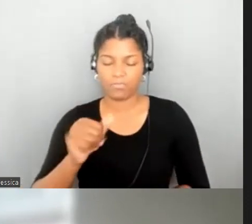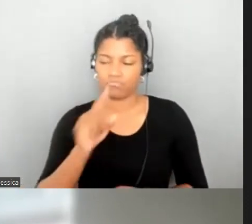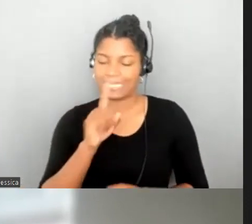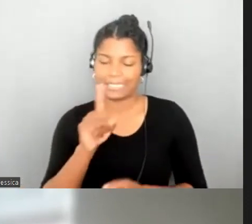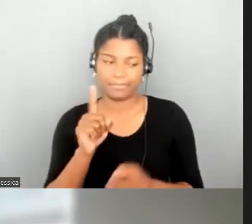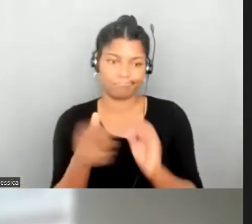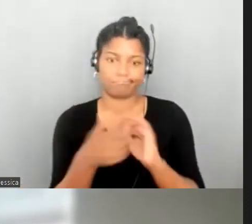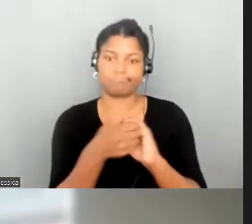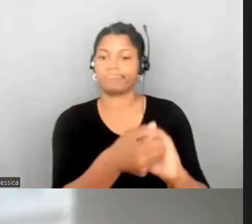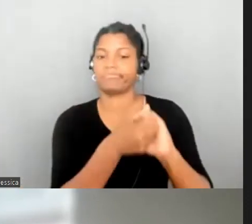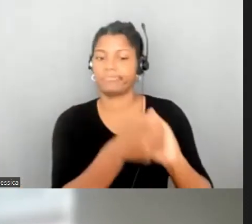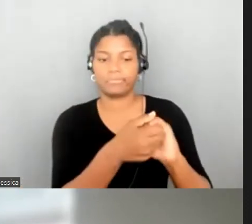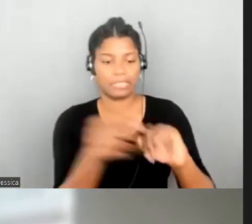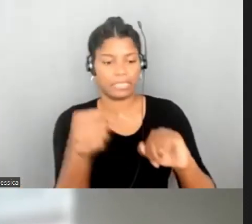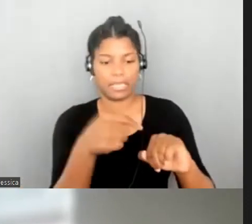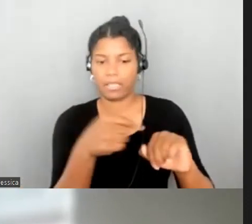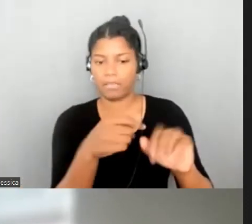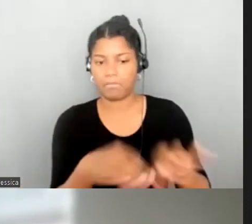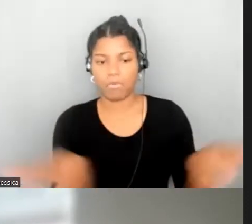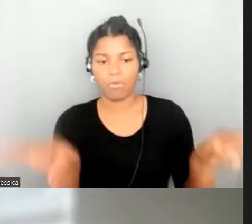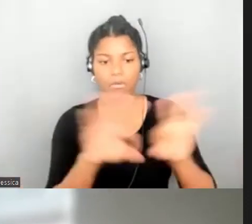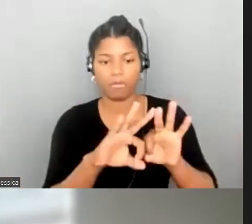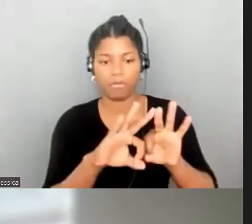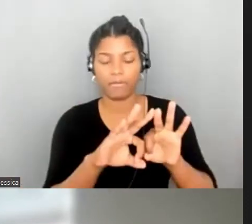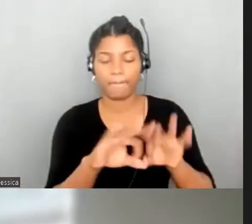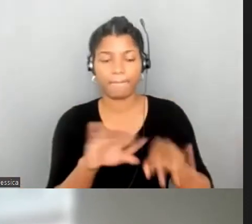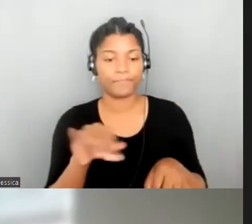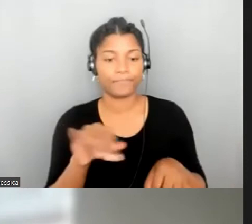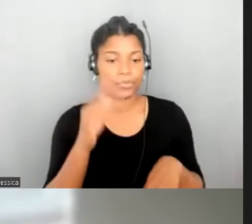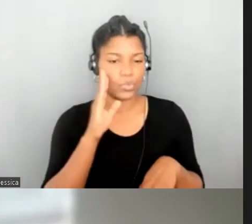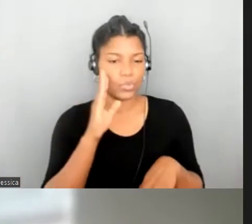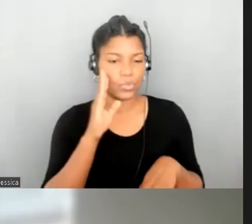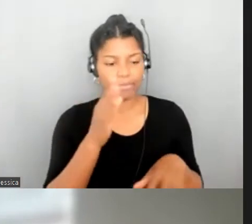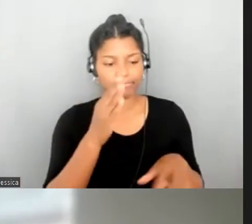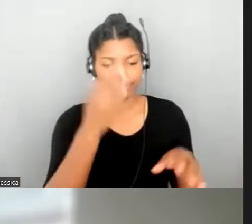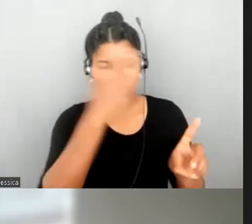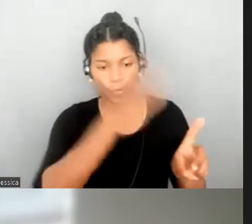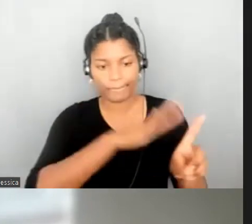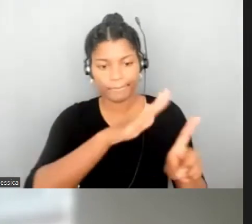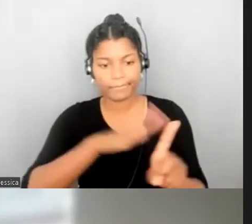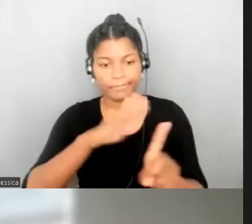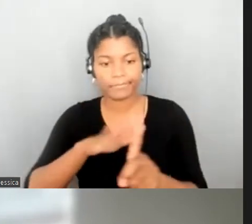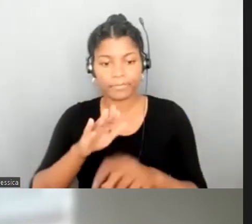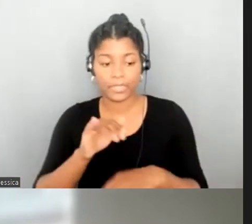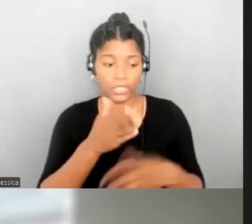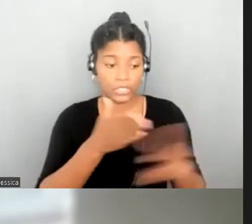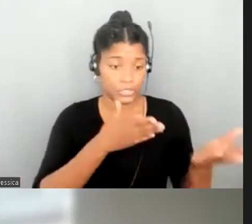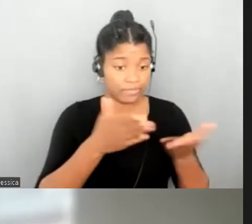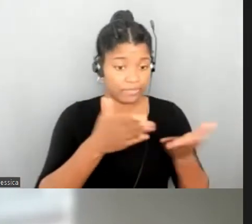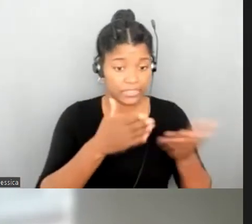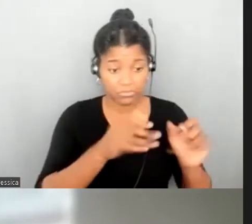You get to know everybody; you understand what services they can and cannot provide.